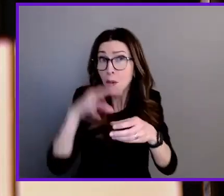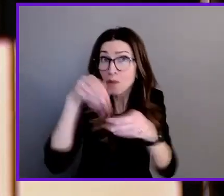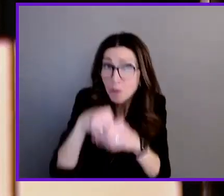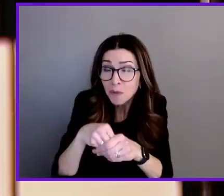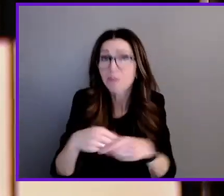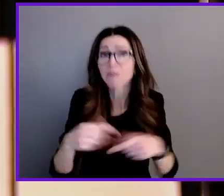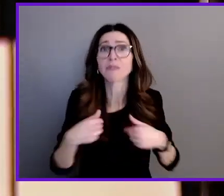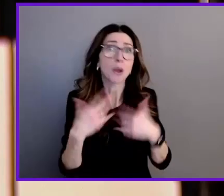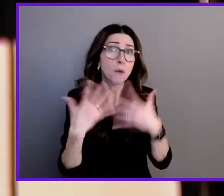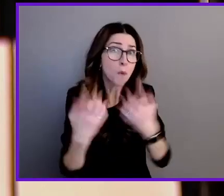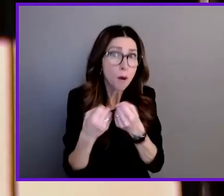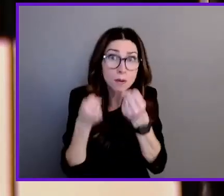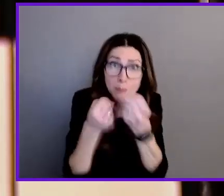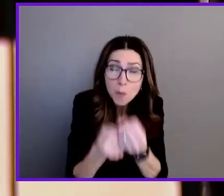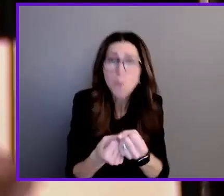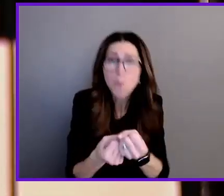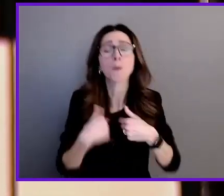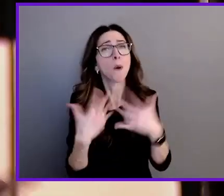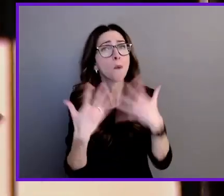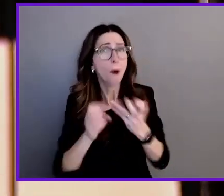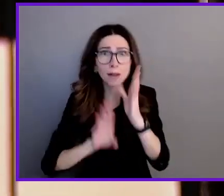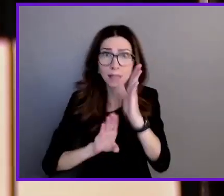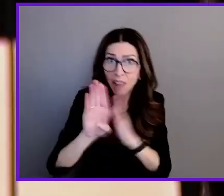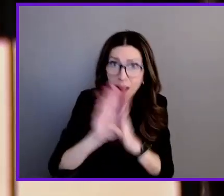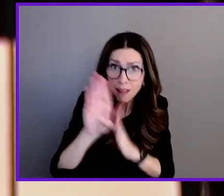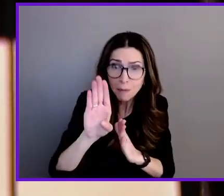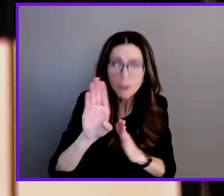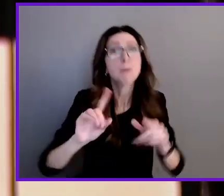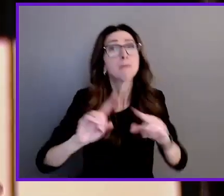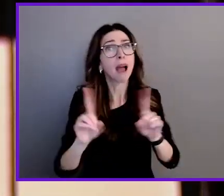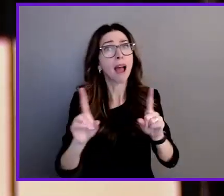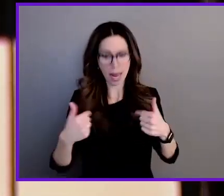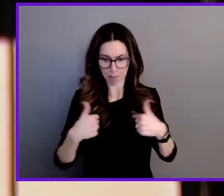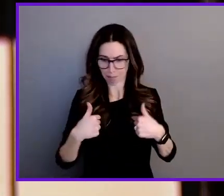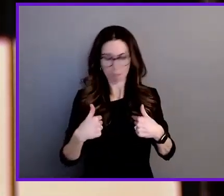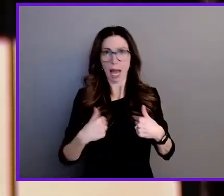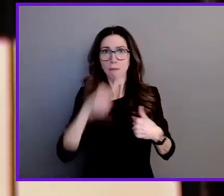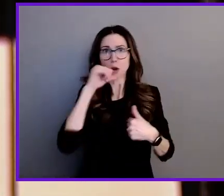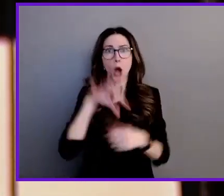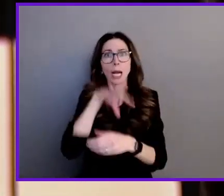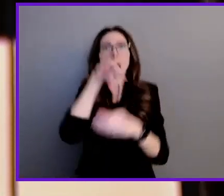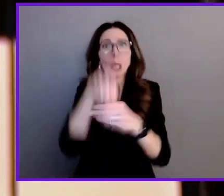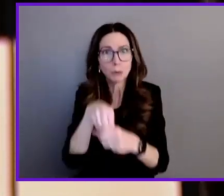and development, but we are not in the system. We are being ignored and we are the ones who are out there